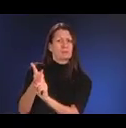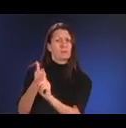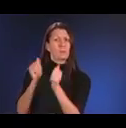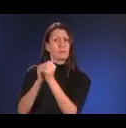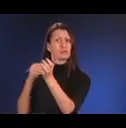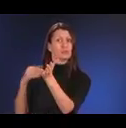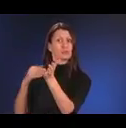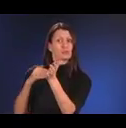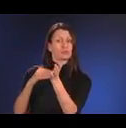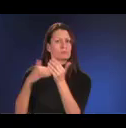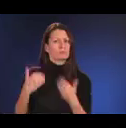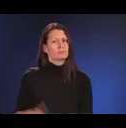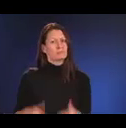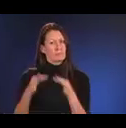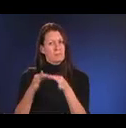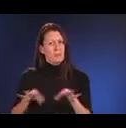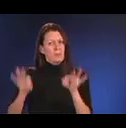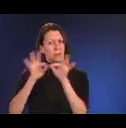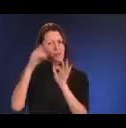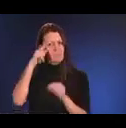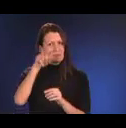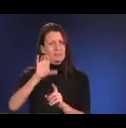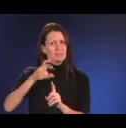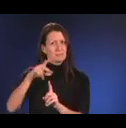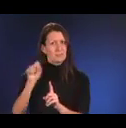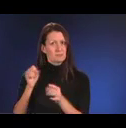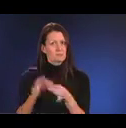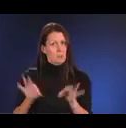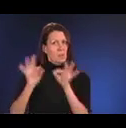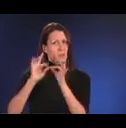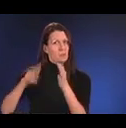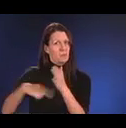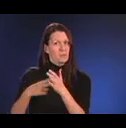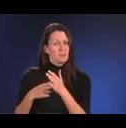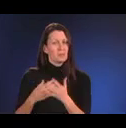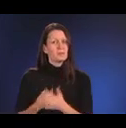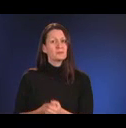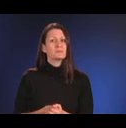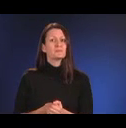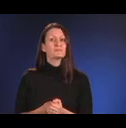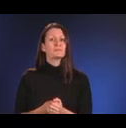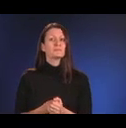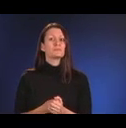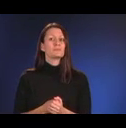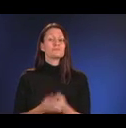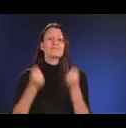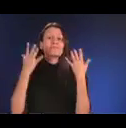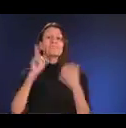how to advocate for themself with their doctor.